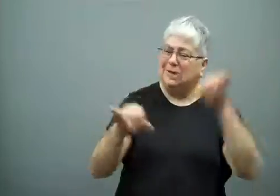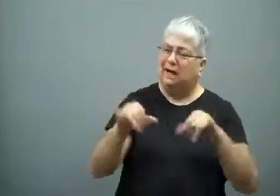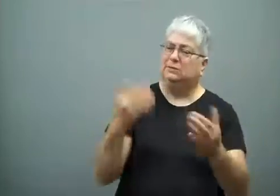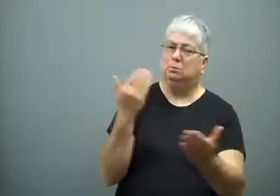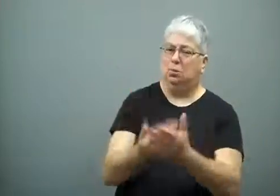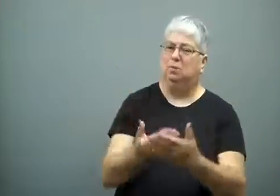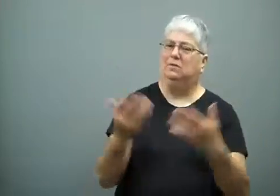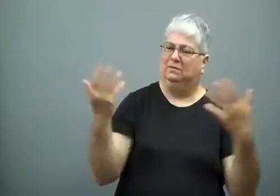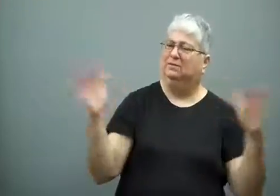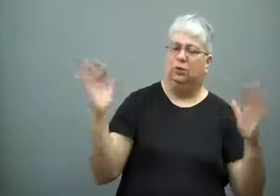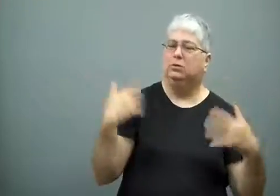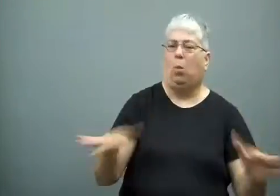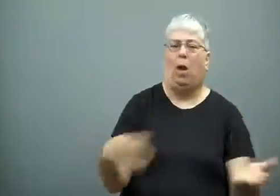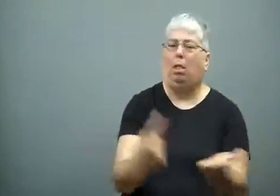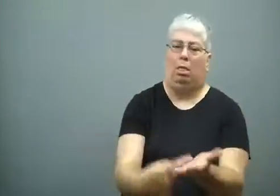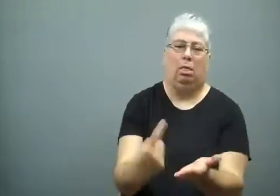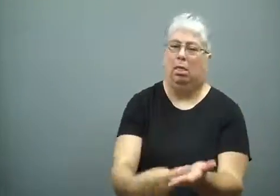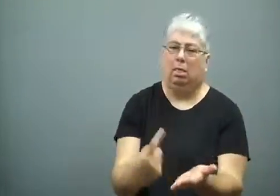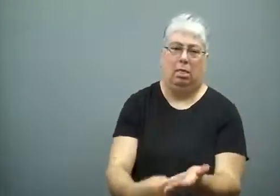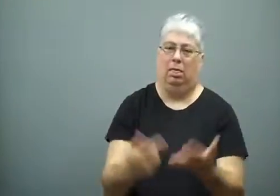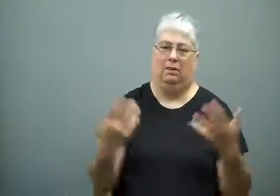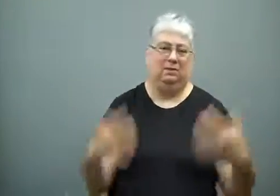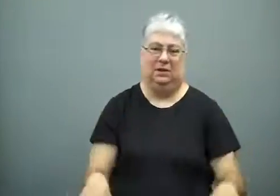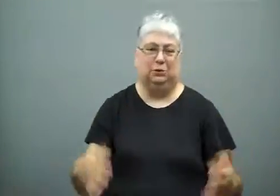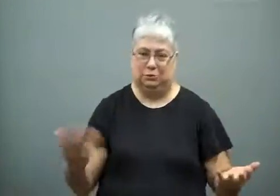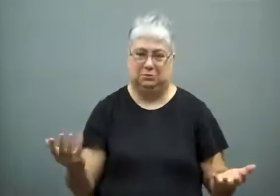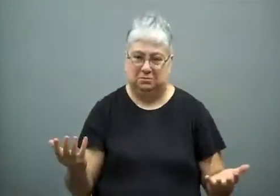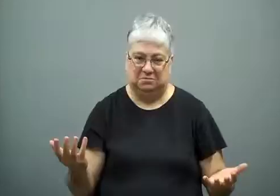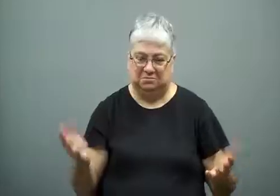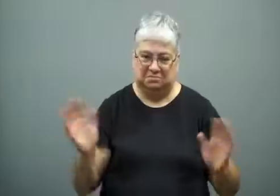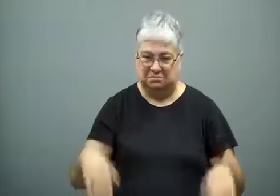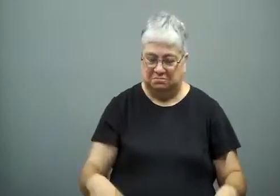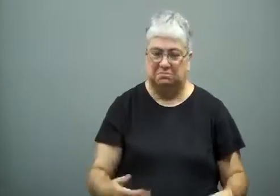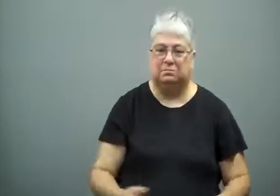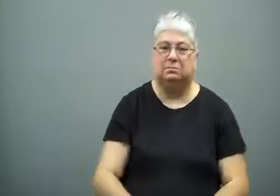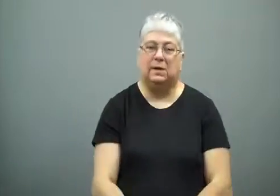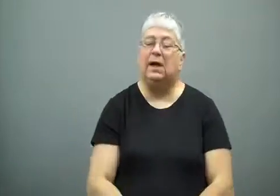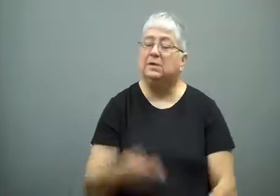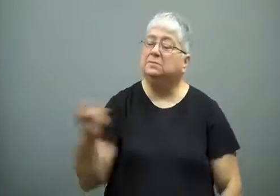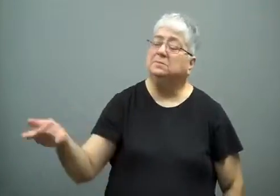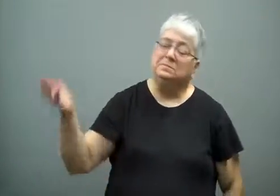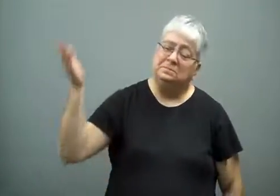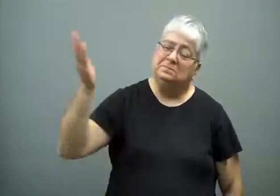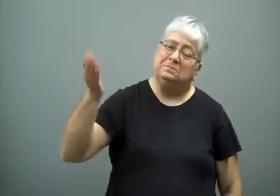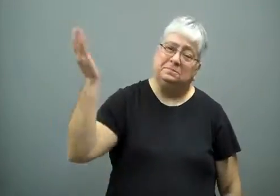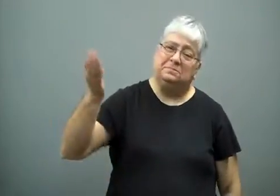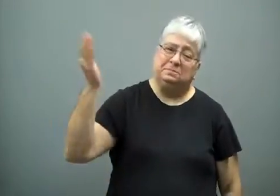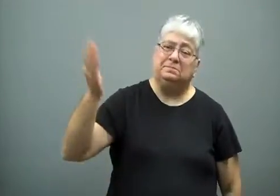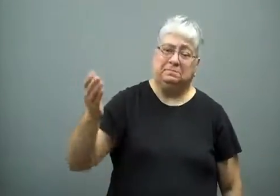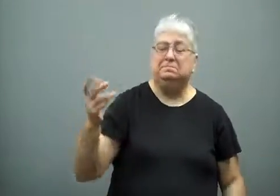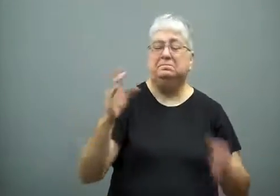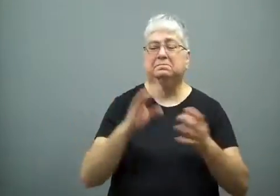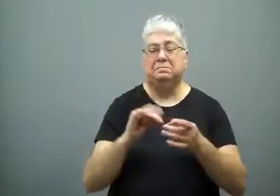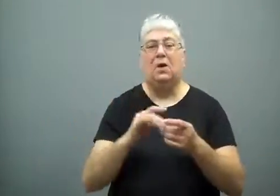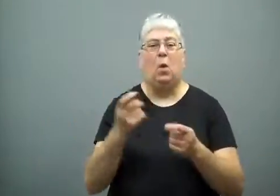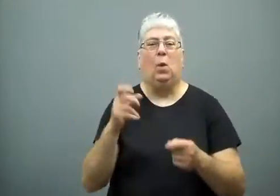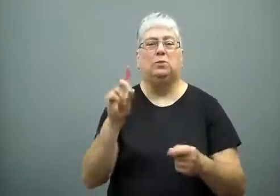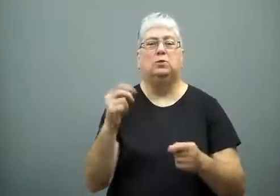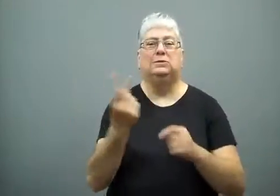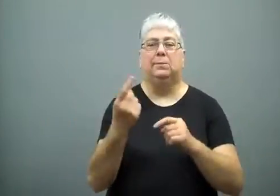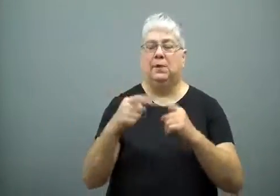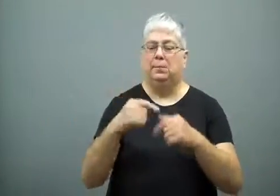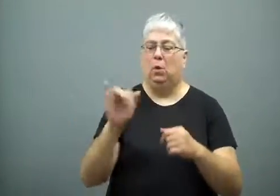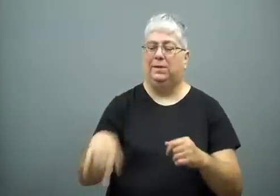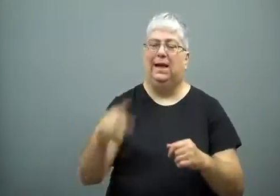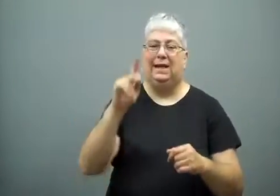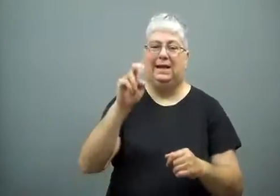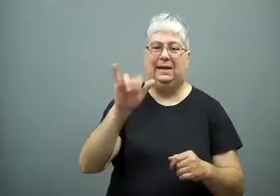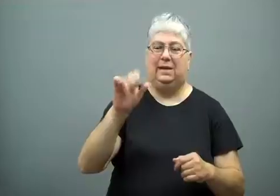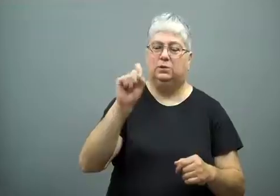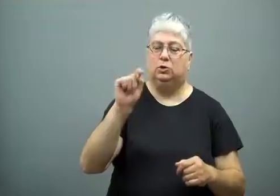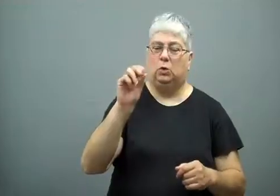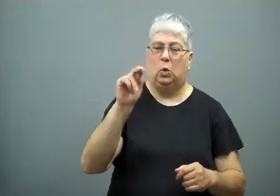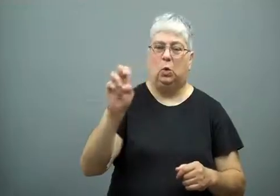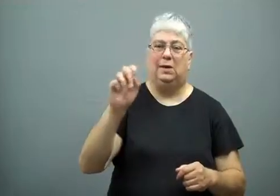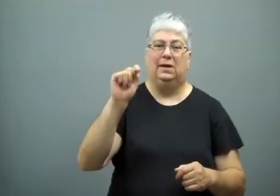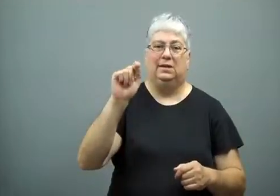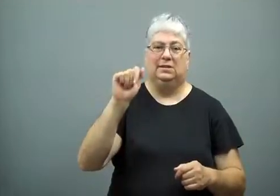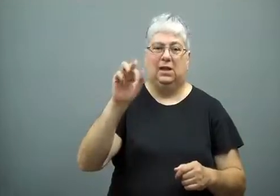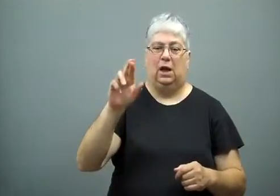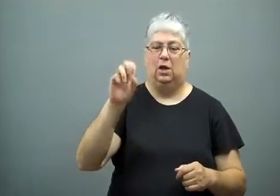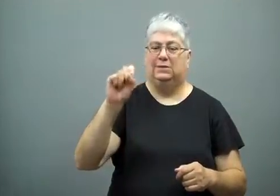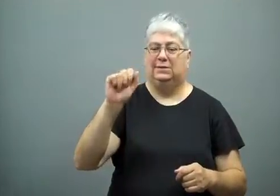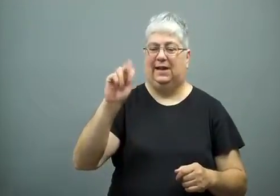He said it had been proven so that discussion was over.